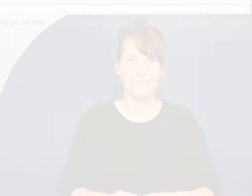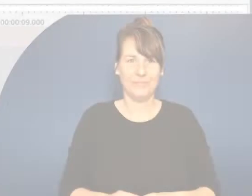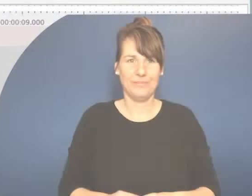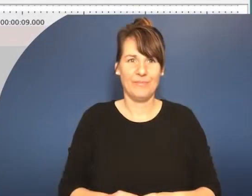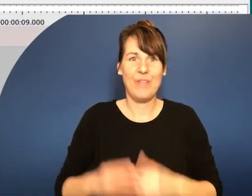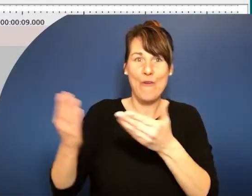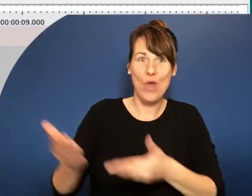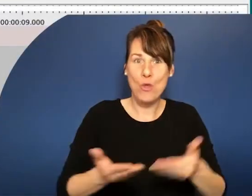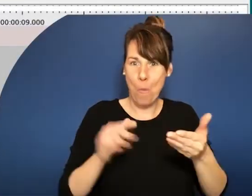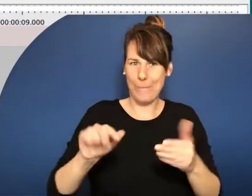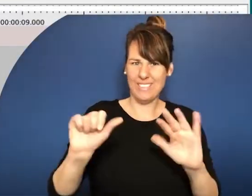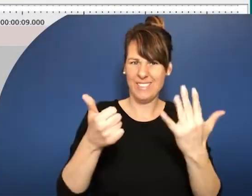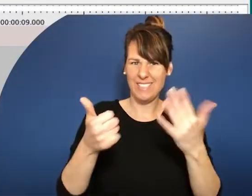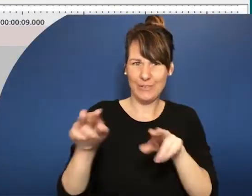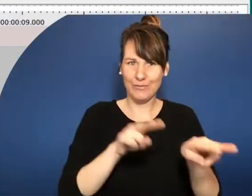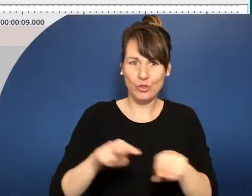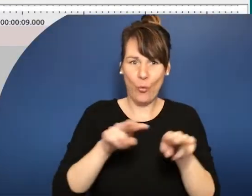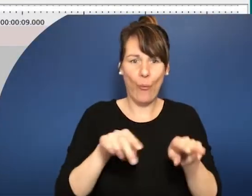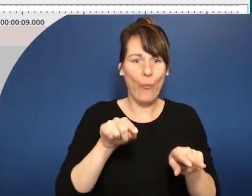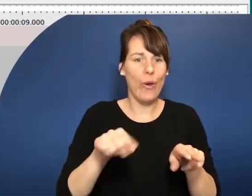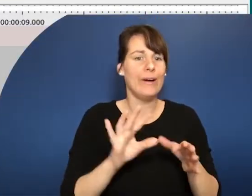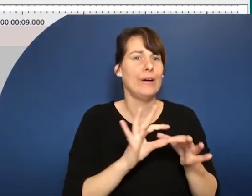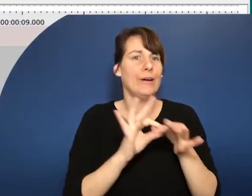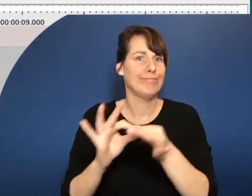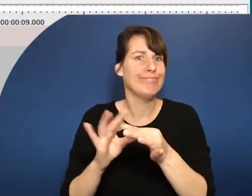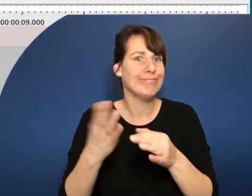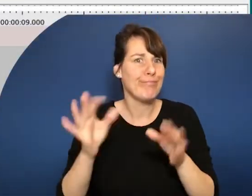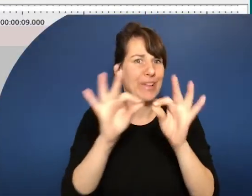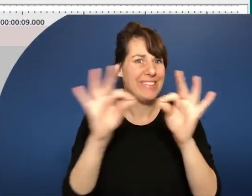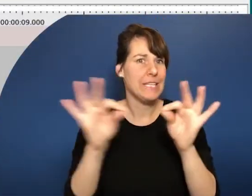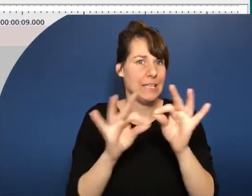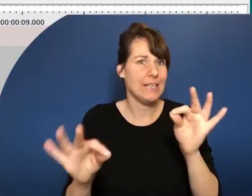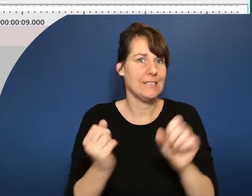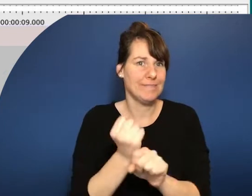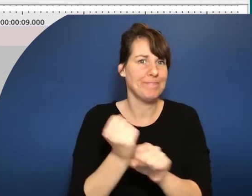Hello, everyone. Welcome to the sixth video in this video and most probably in the other videos.